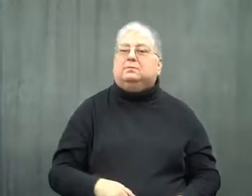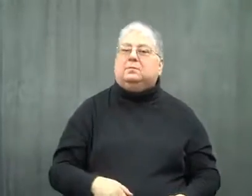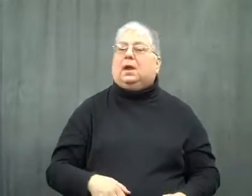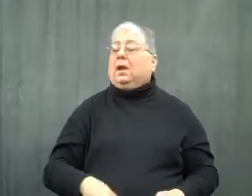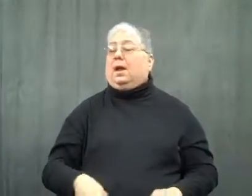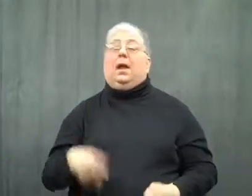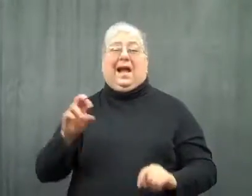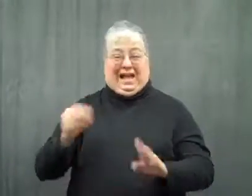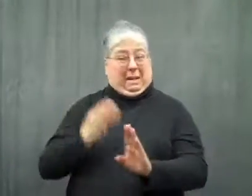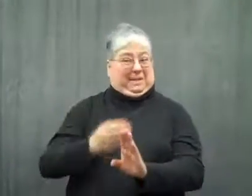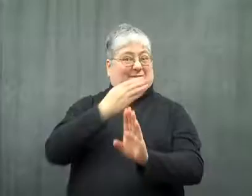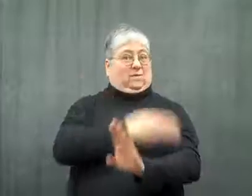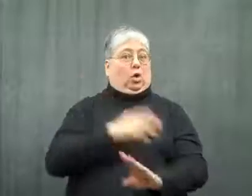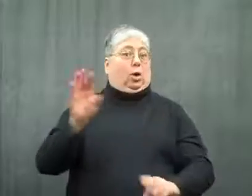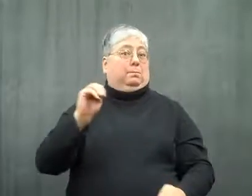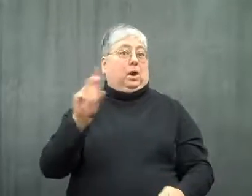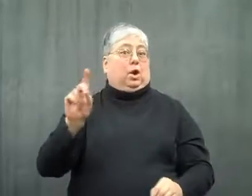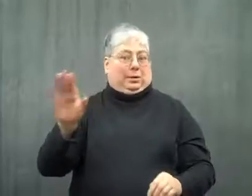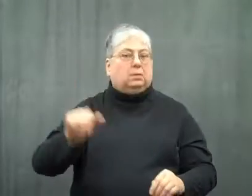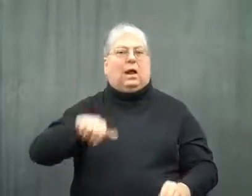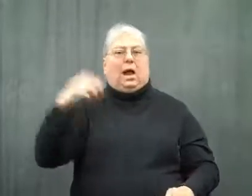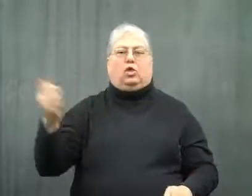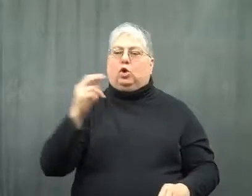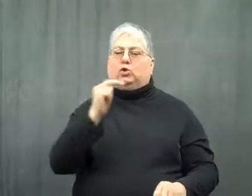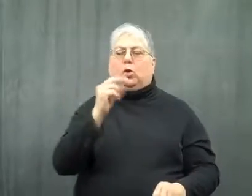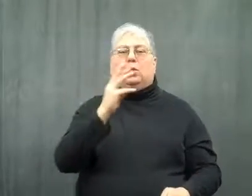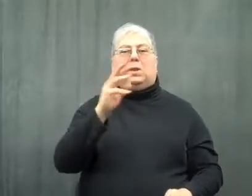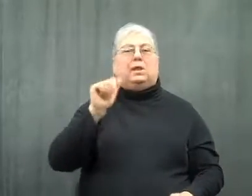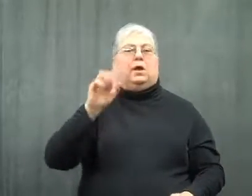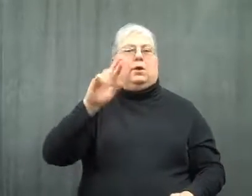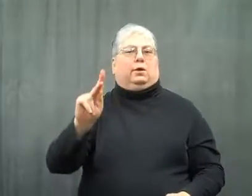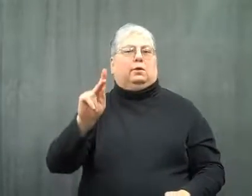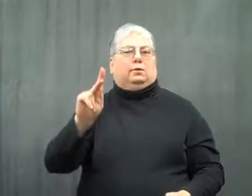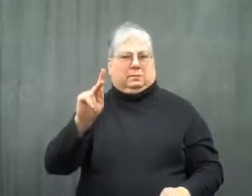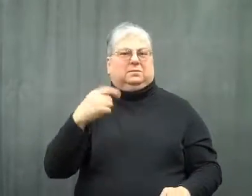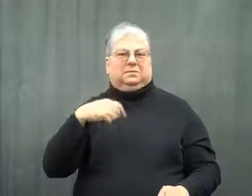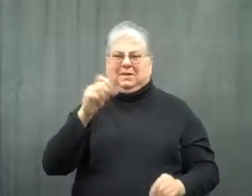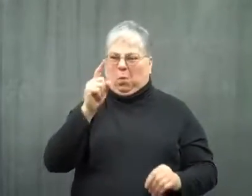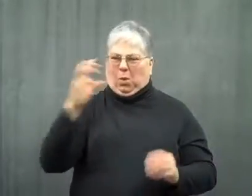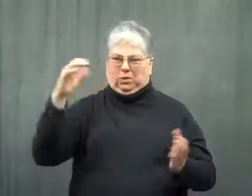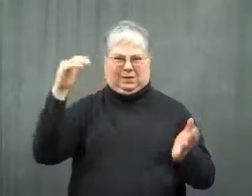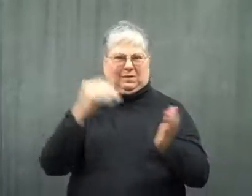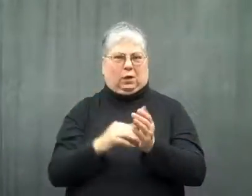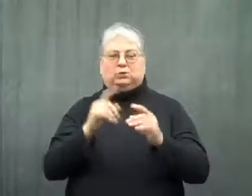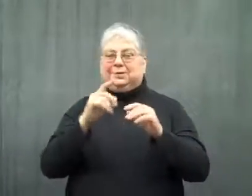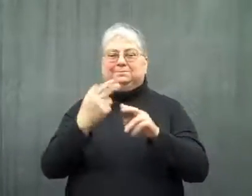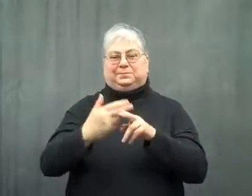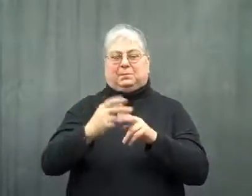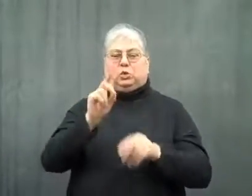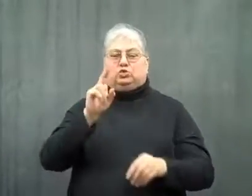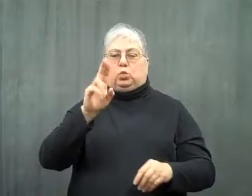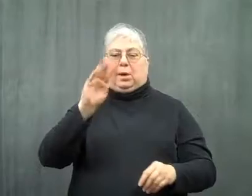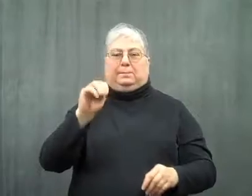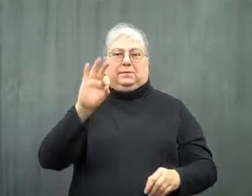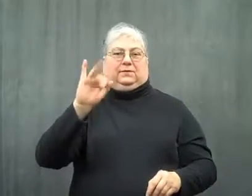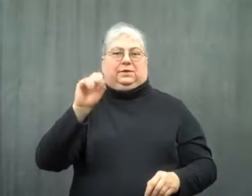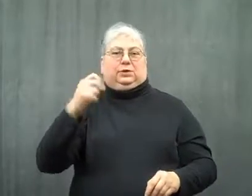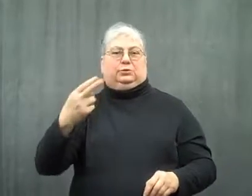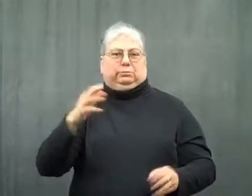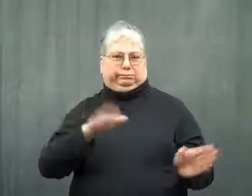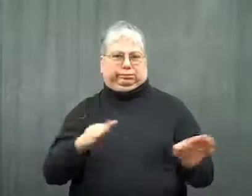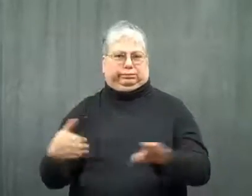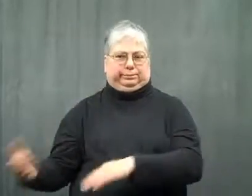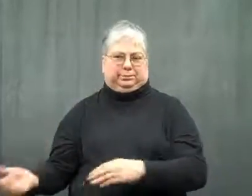Just before the Maryland die-off, 100,000 drum fish died in NW Arkansas.